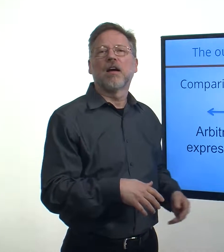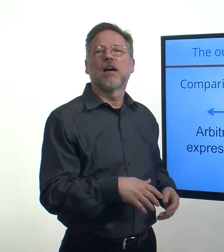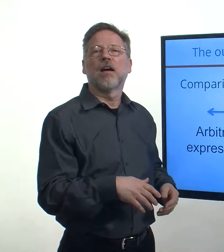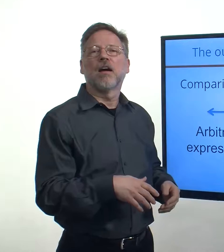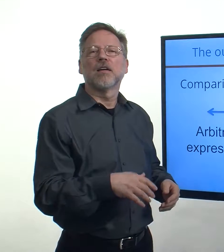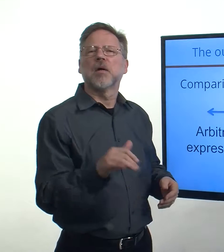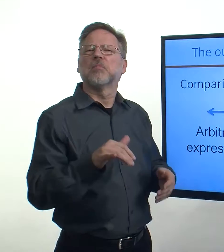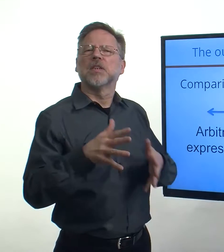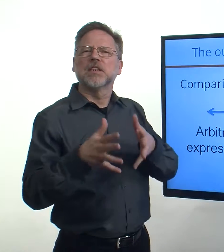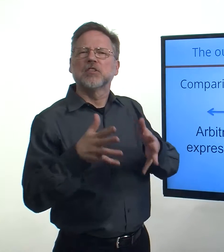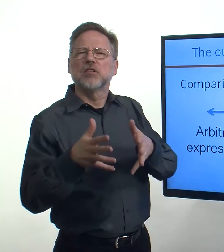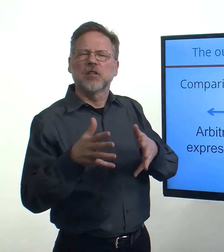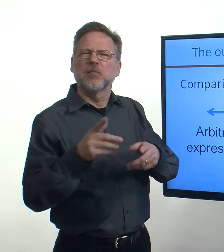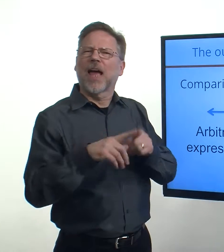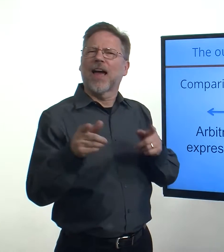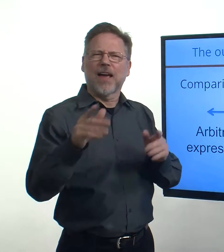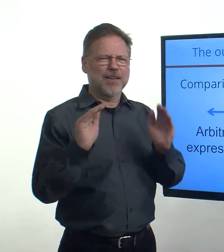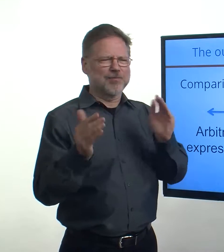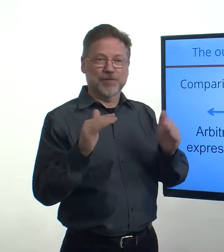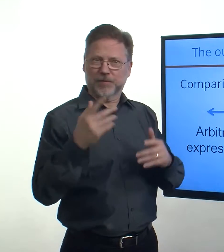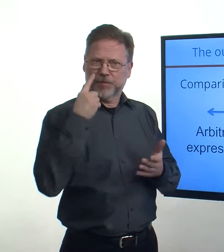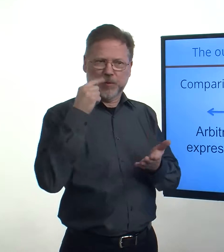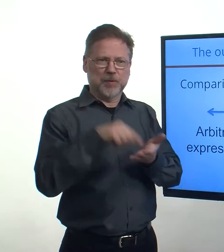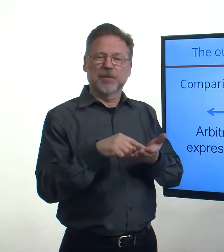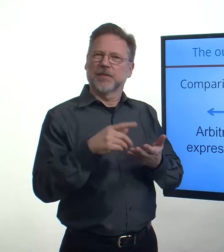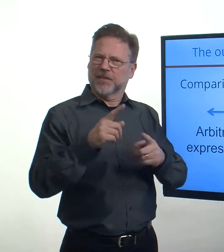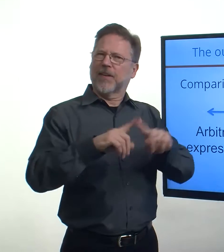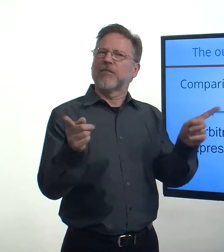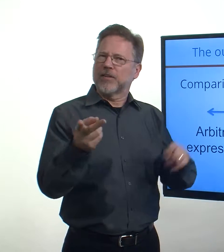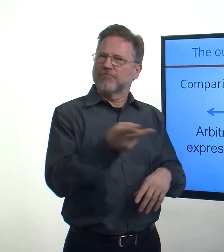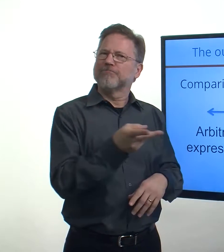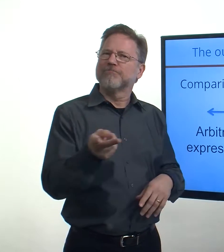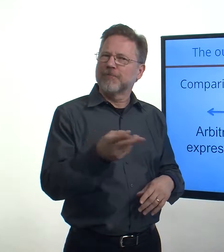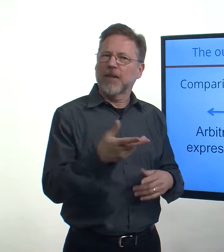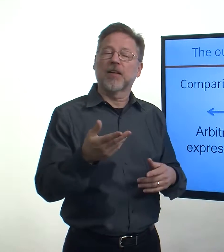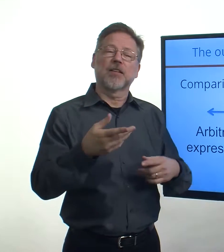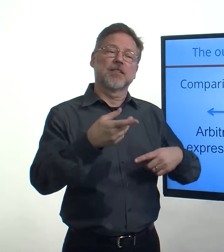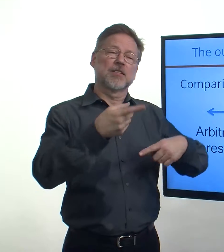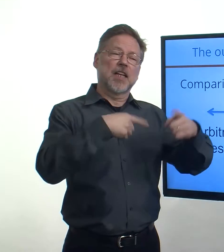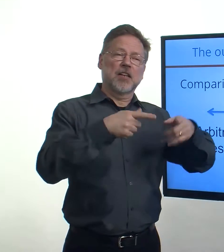are almost gestural, yet they're different from gestures.